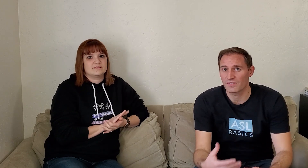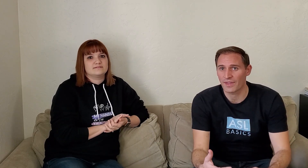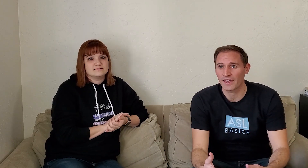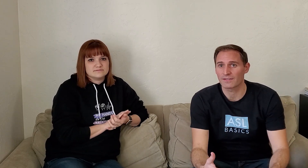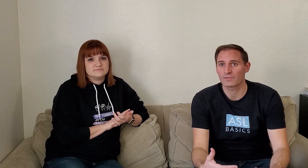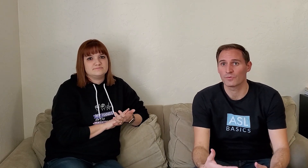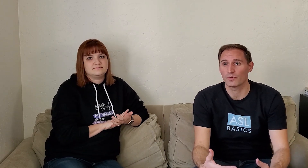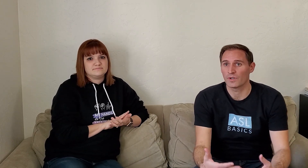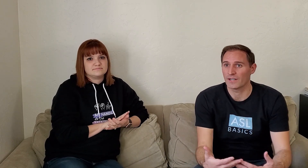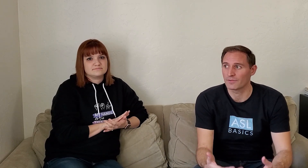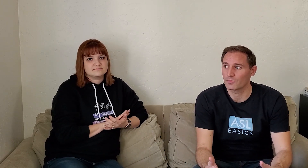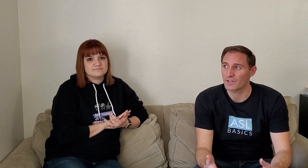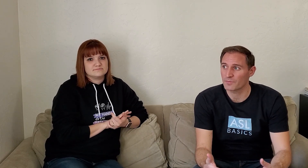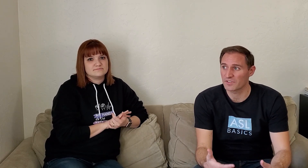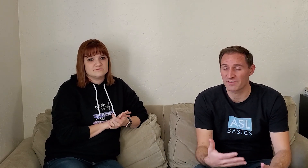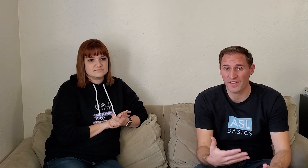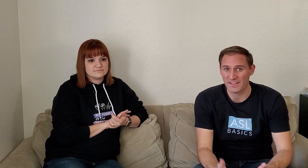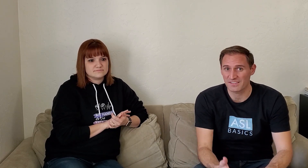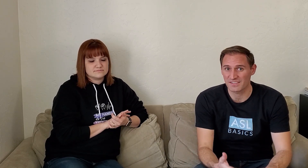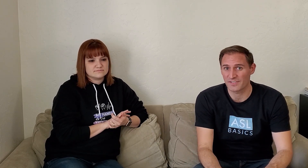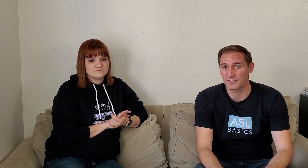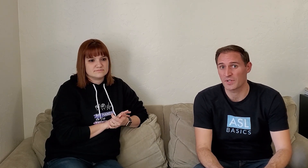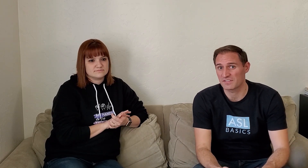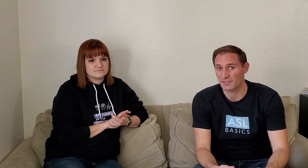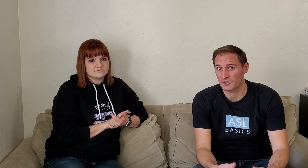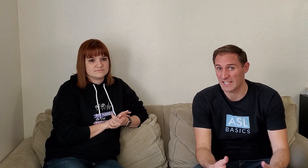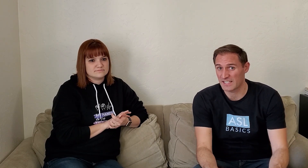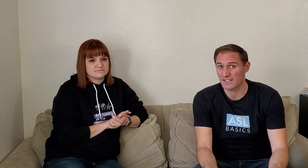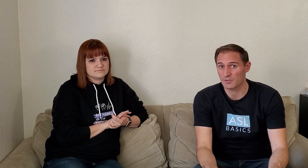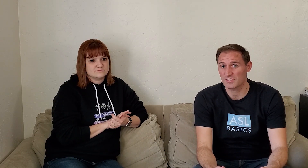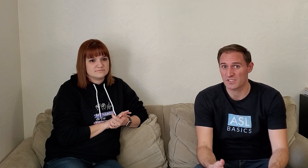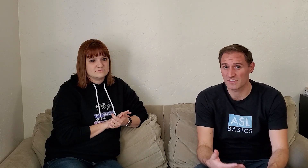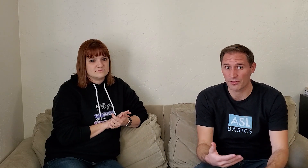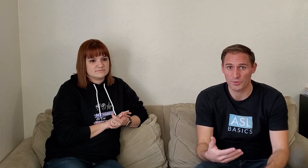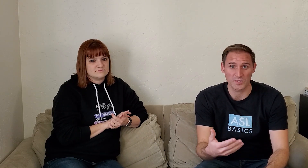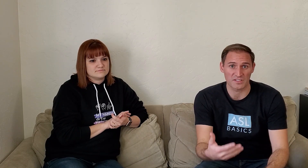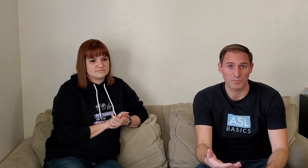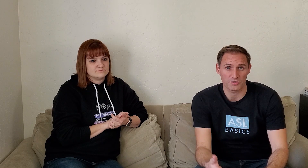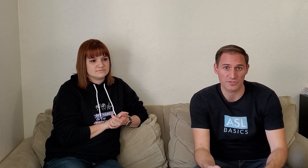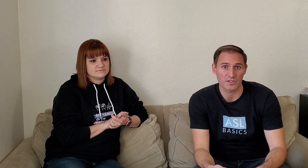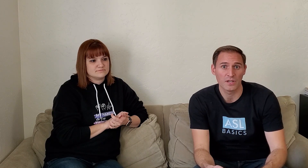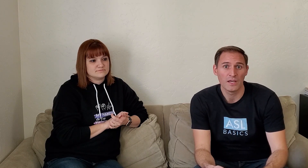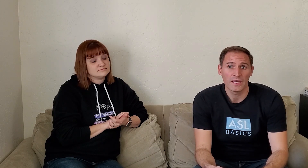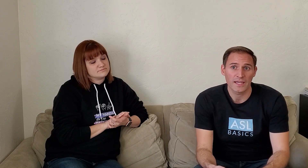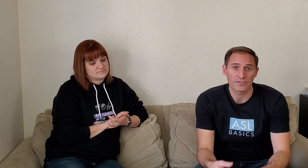that one of the most fastest ways to learn any language is through exposure and there